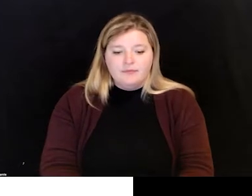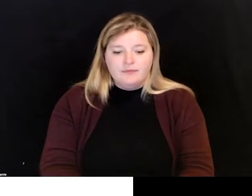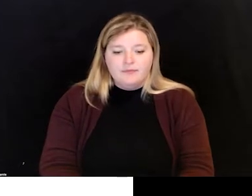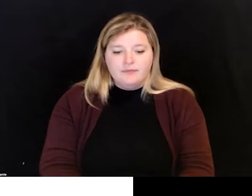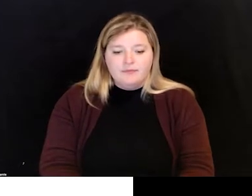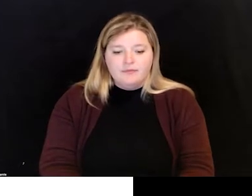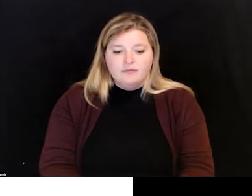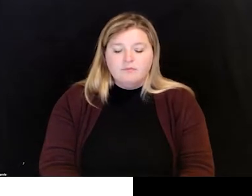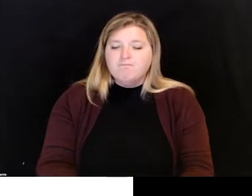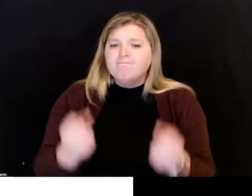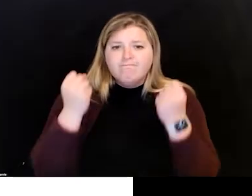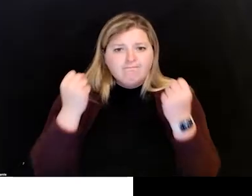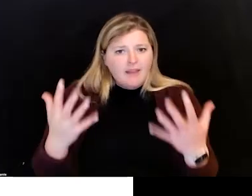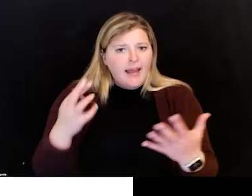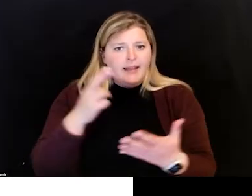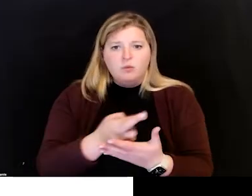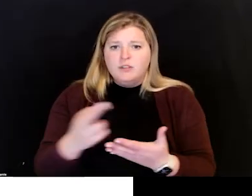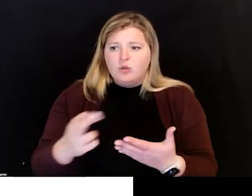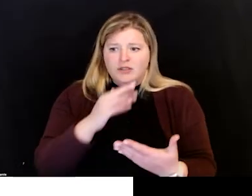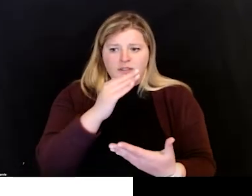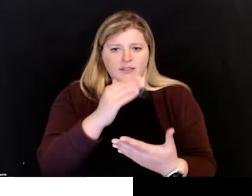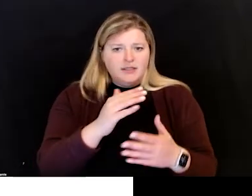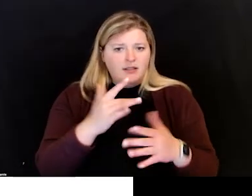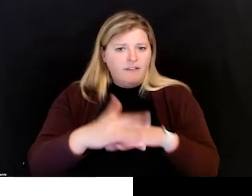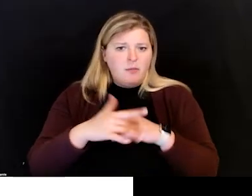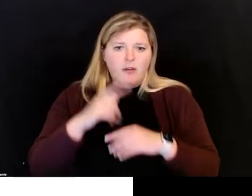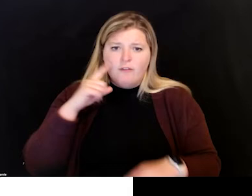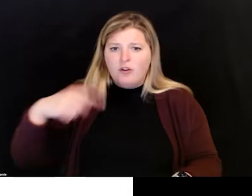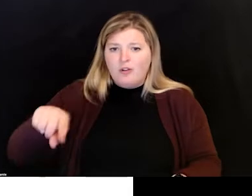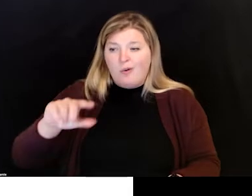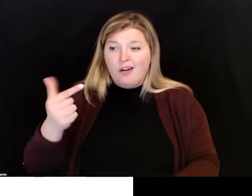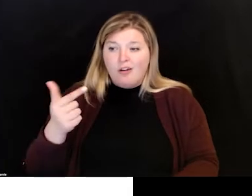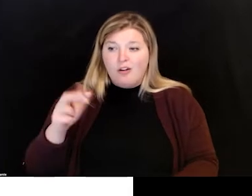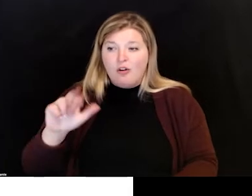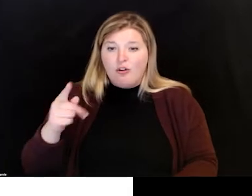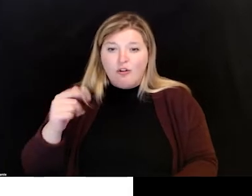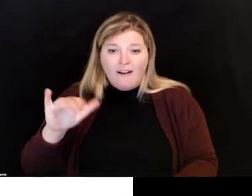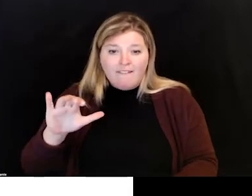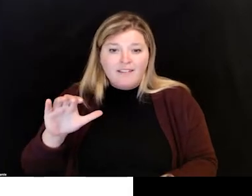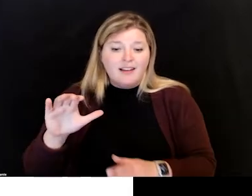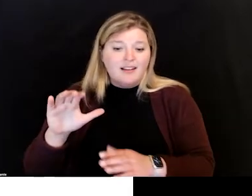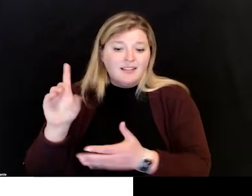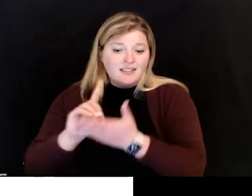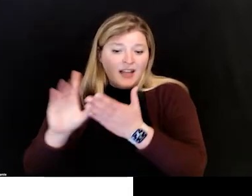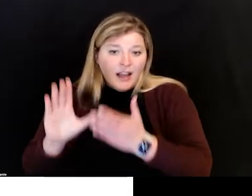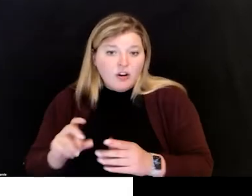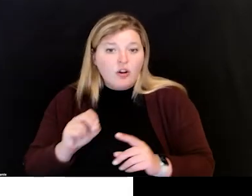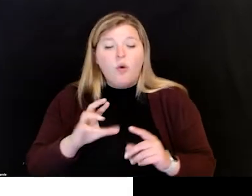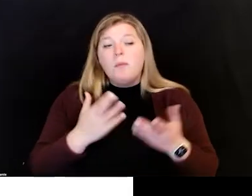So there's lots of resources available to you, both as a graphic designer or as just somebody who uses graphics in their work.